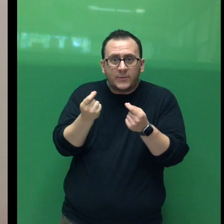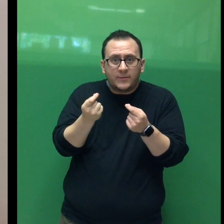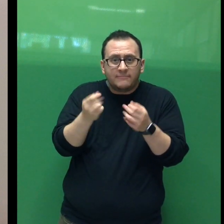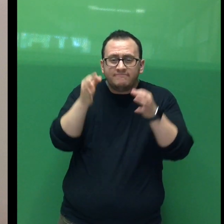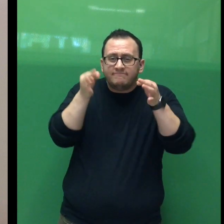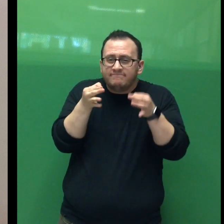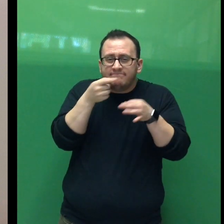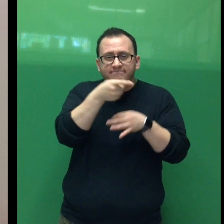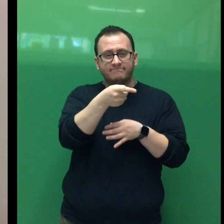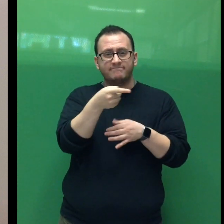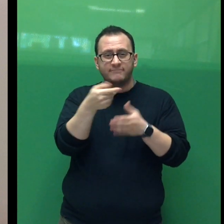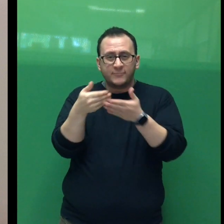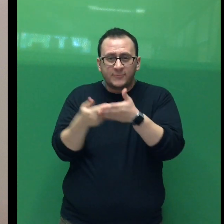"because it takes two to make a Tango."